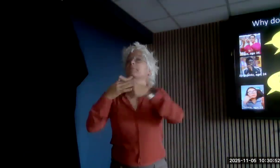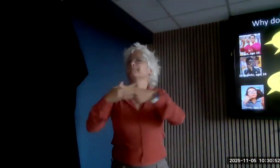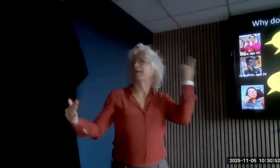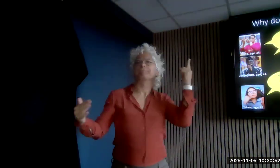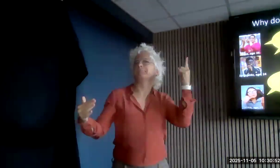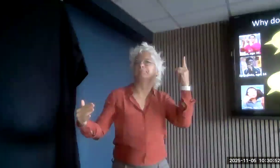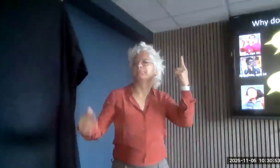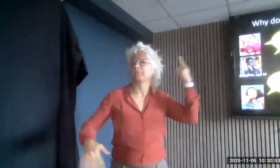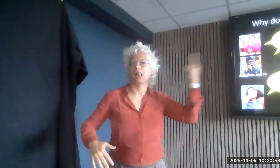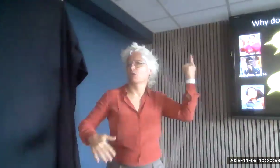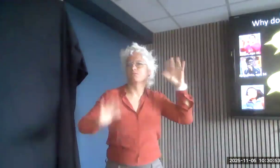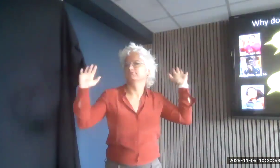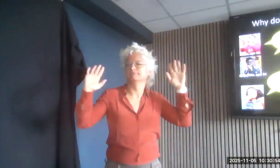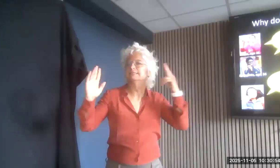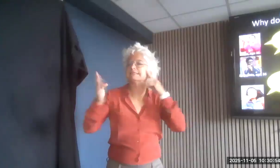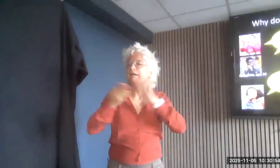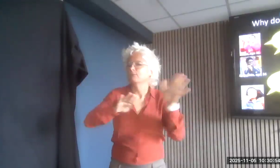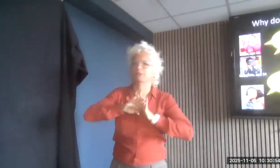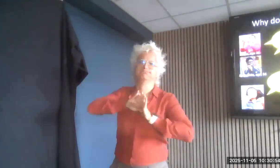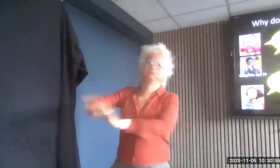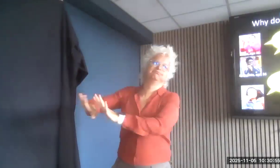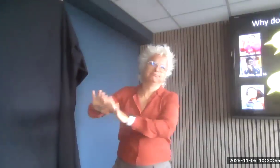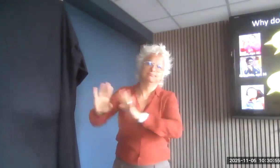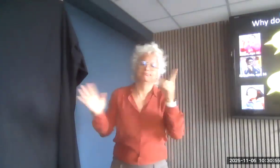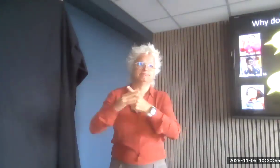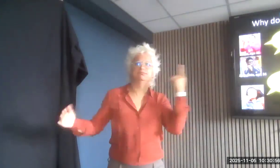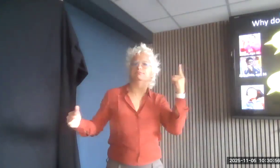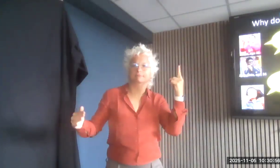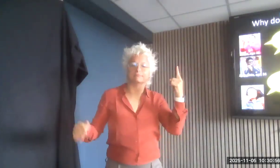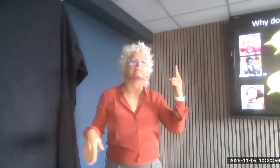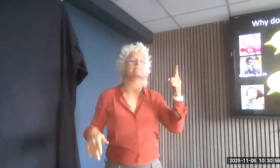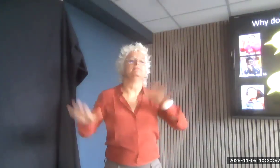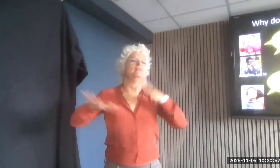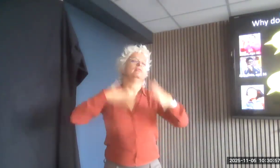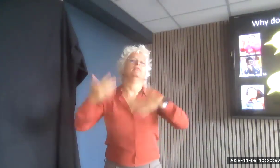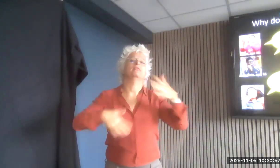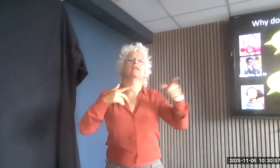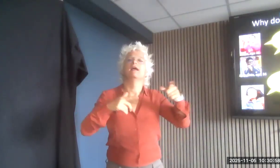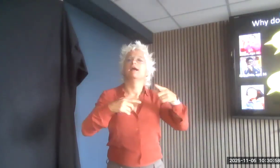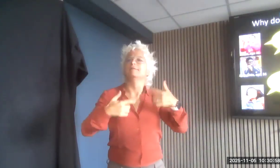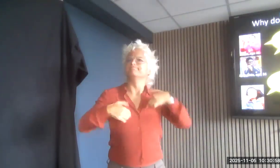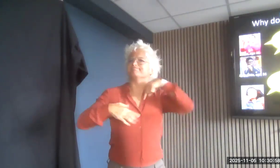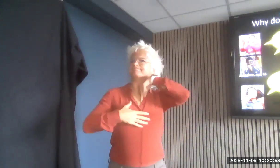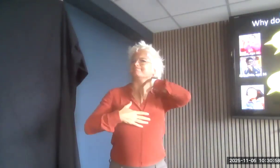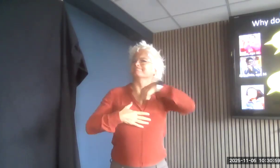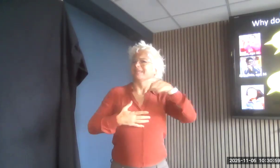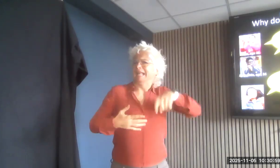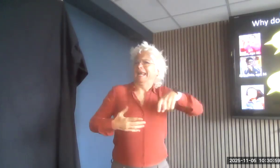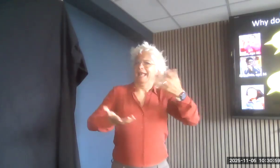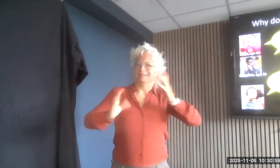in that school. And then she left, and since then, she hasn't really engaged in the deaf community. She's been quite isolated.